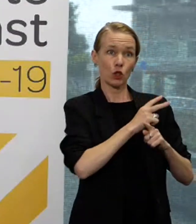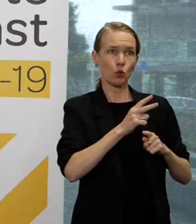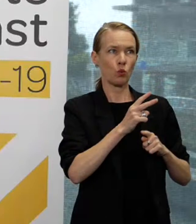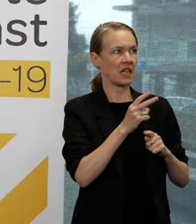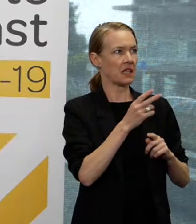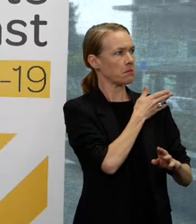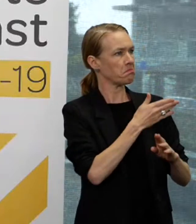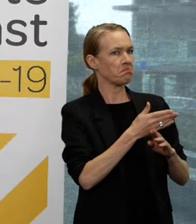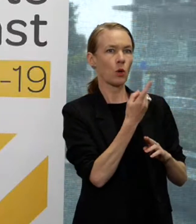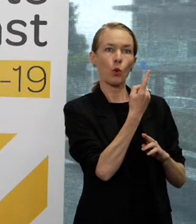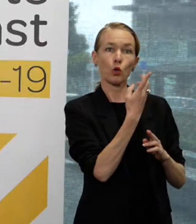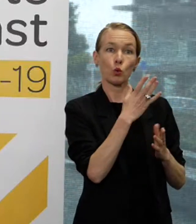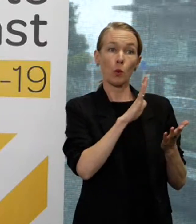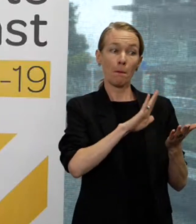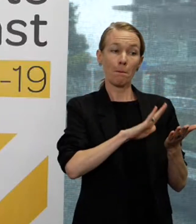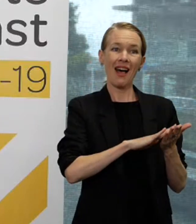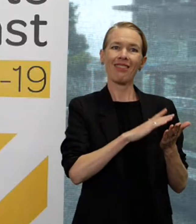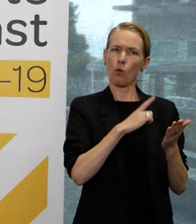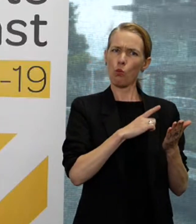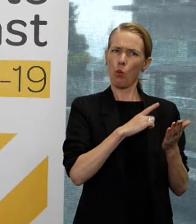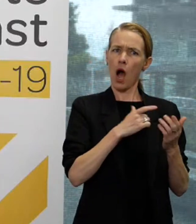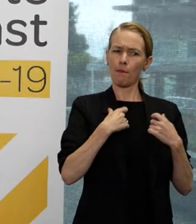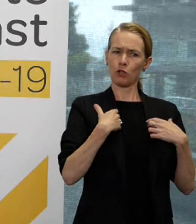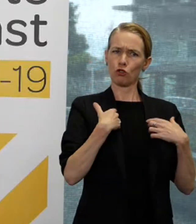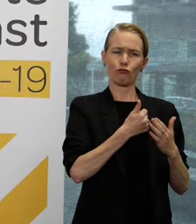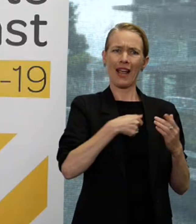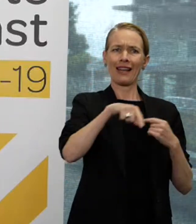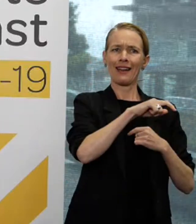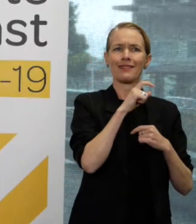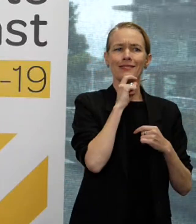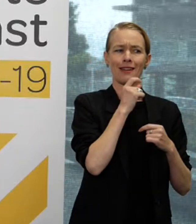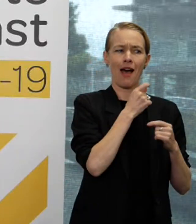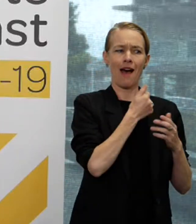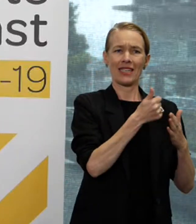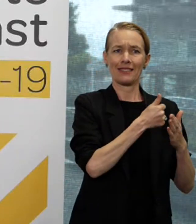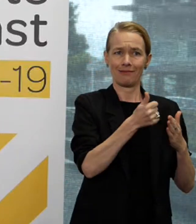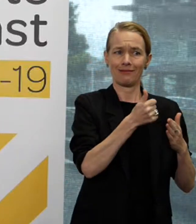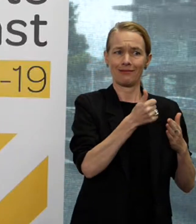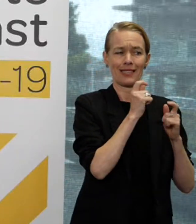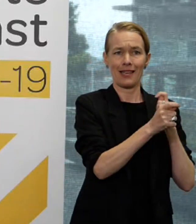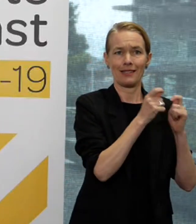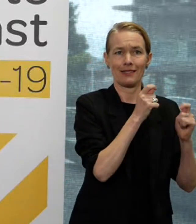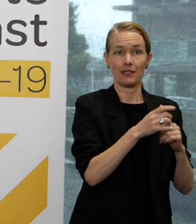as part of routine border testing. Most recently, he returned a negative test result